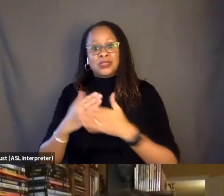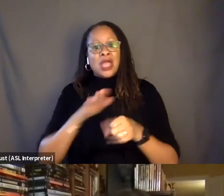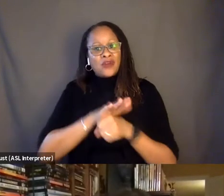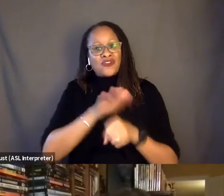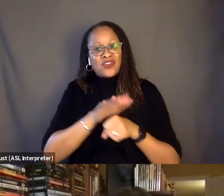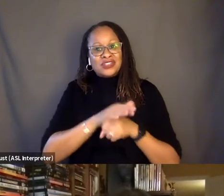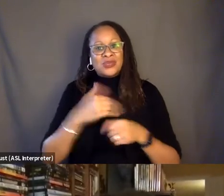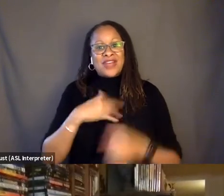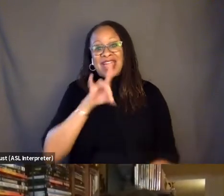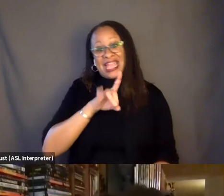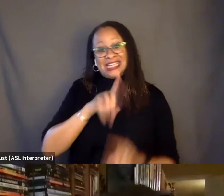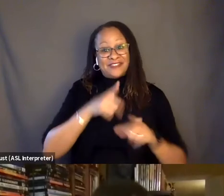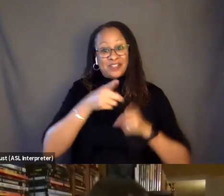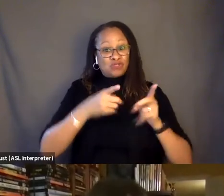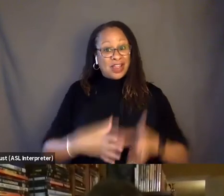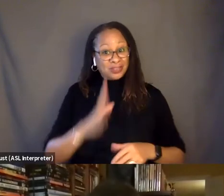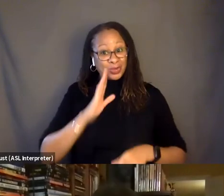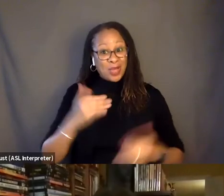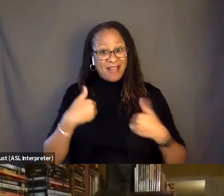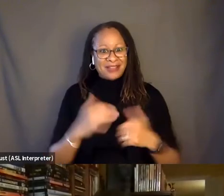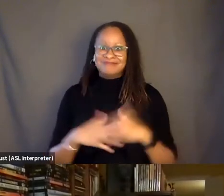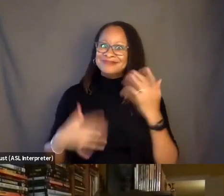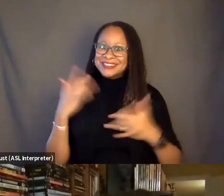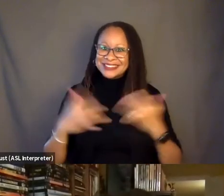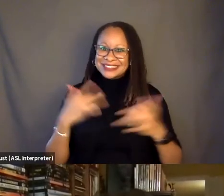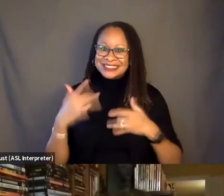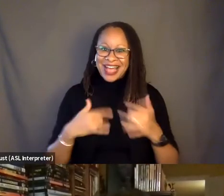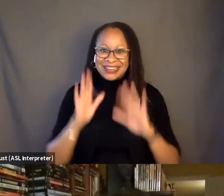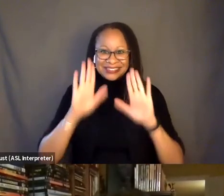we have eight directors, yes. That's very exciting. That's excellent.